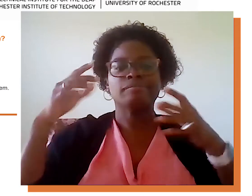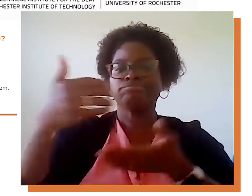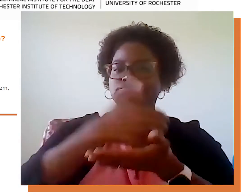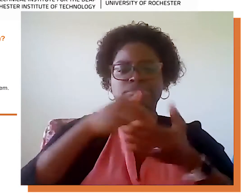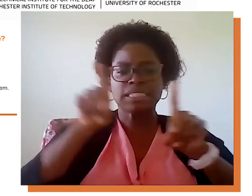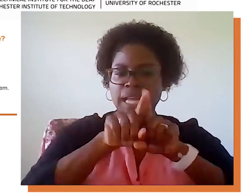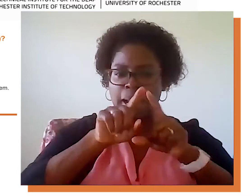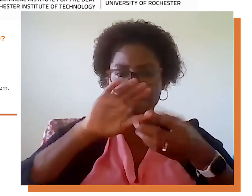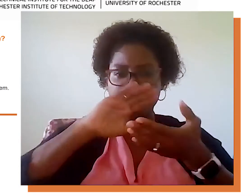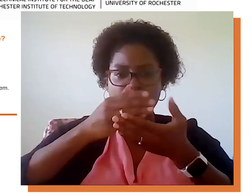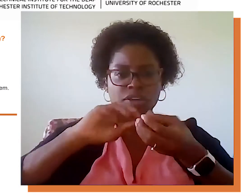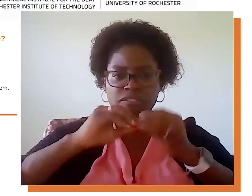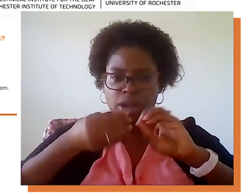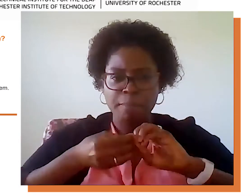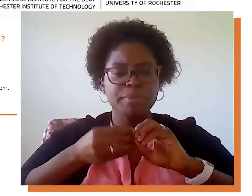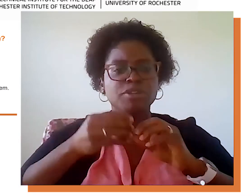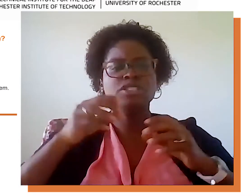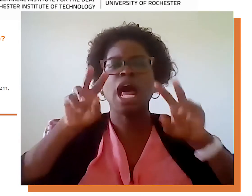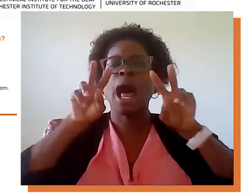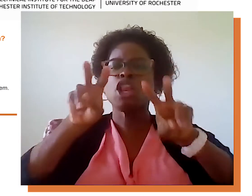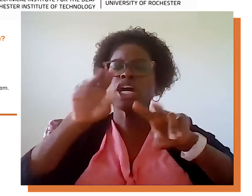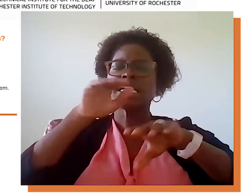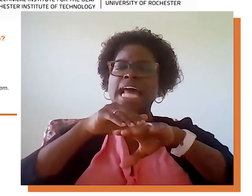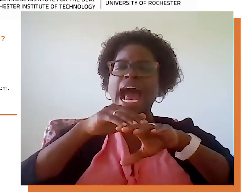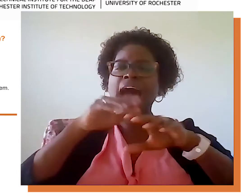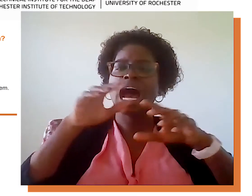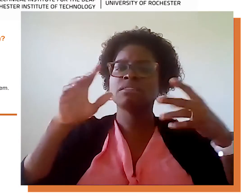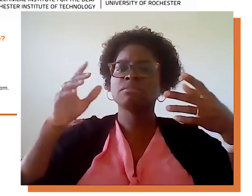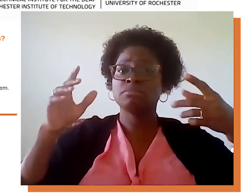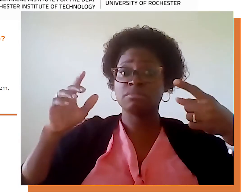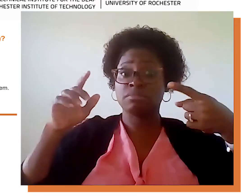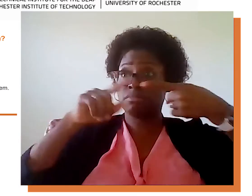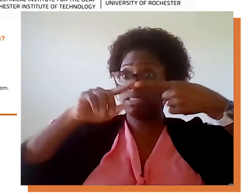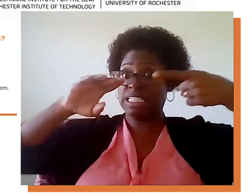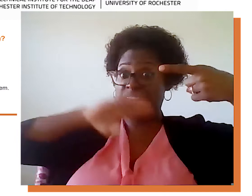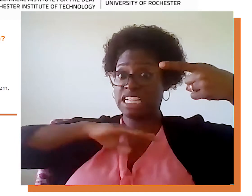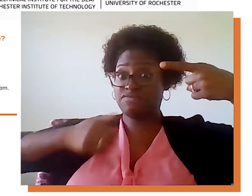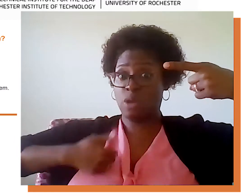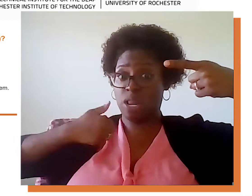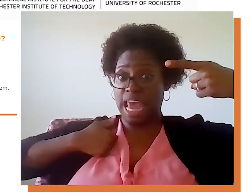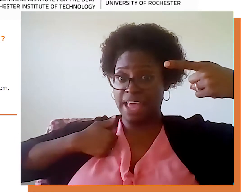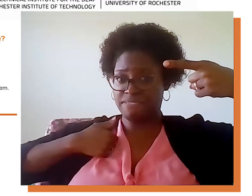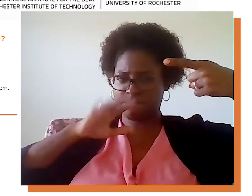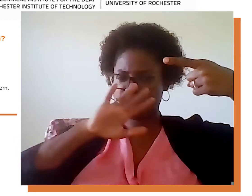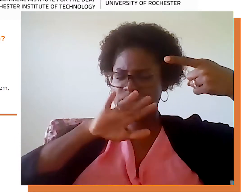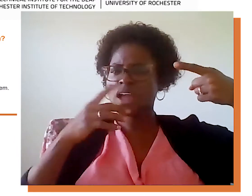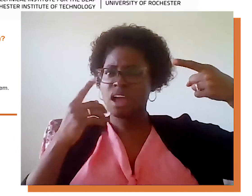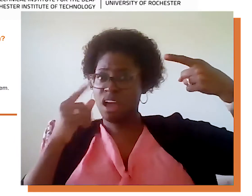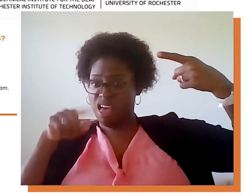and I collected some new data, and I looked at satisfaction with life